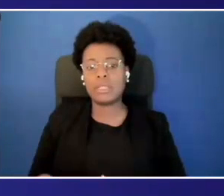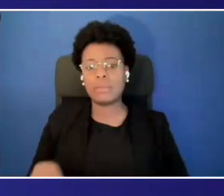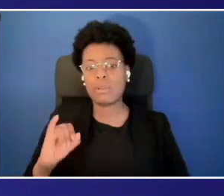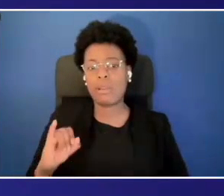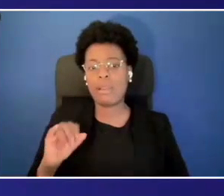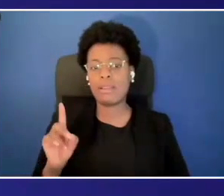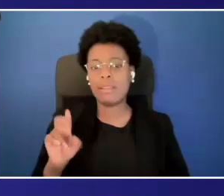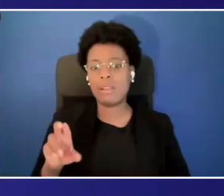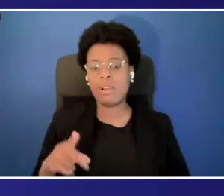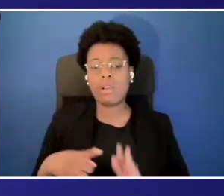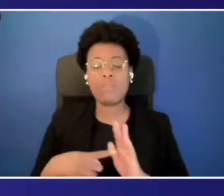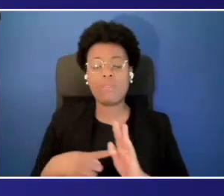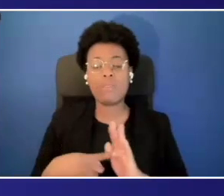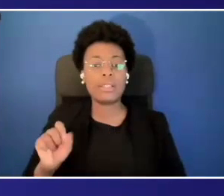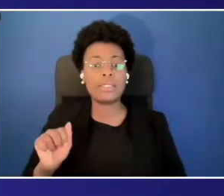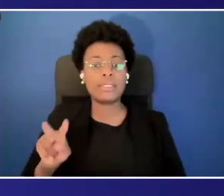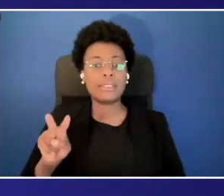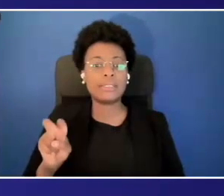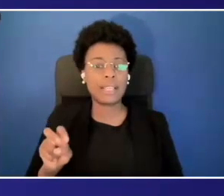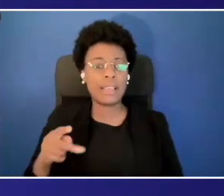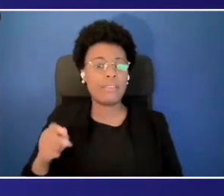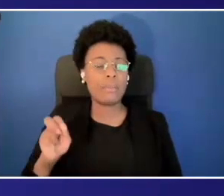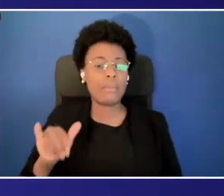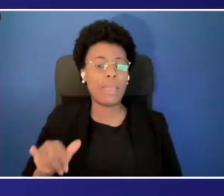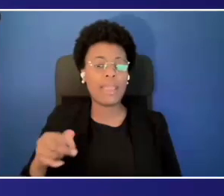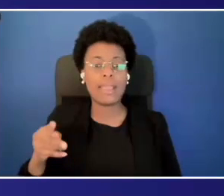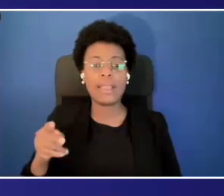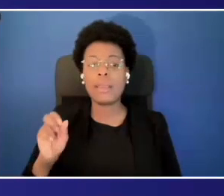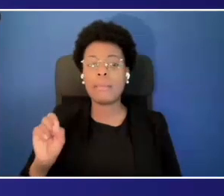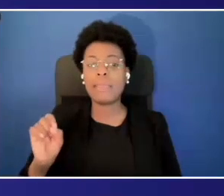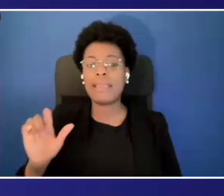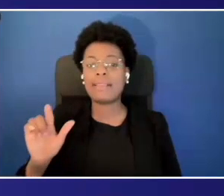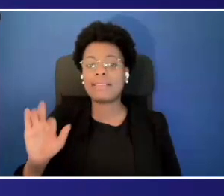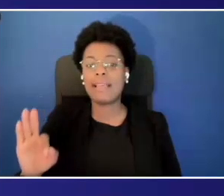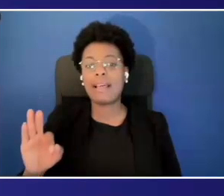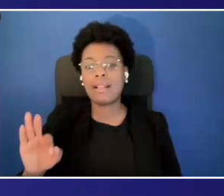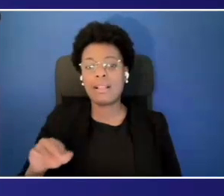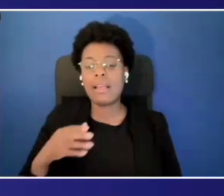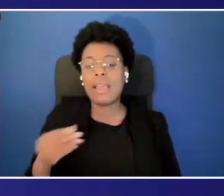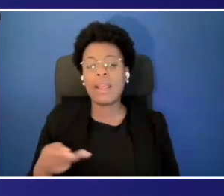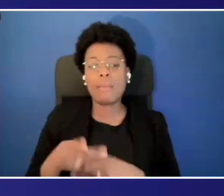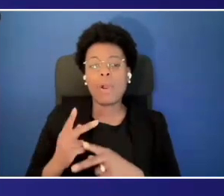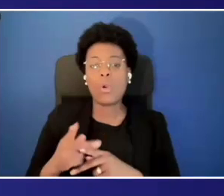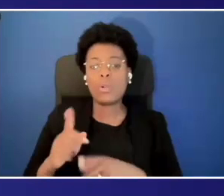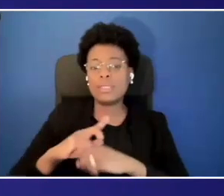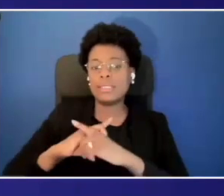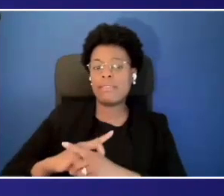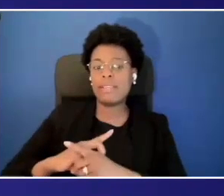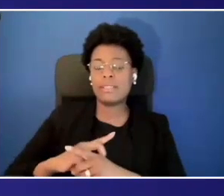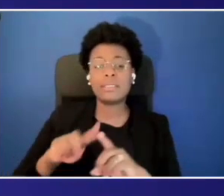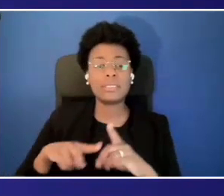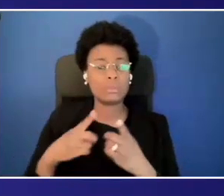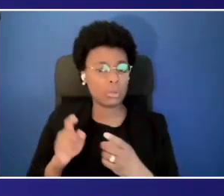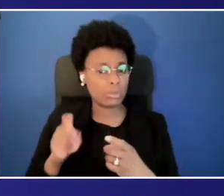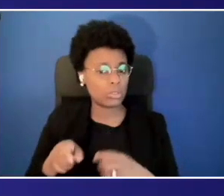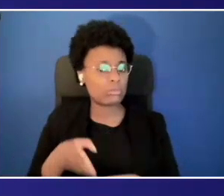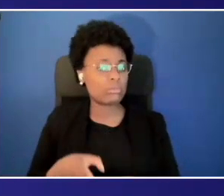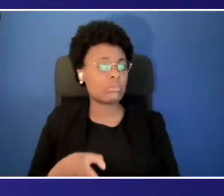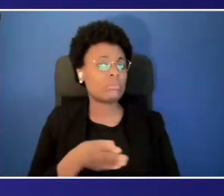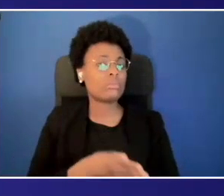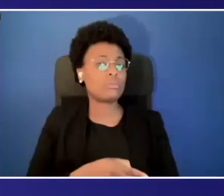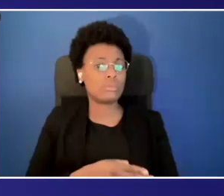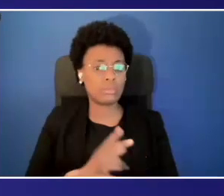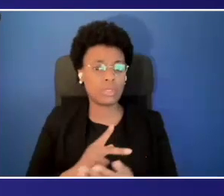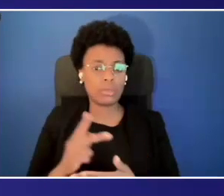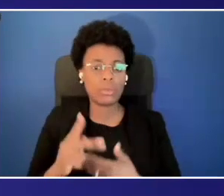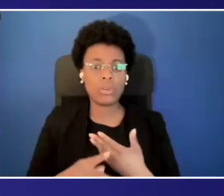Pay PSL and Borrow's defense. The department should be working on improving, not sending them down or limiting back.